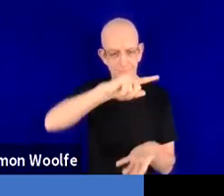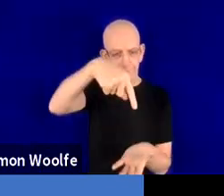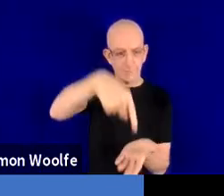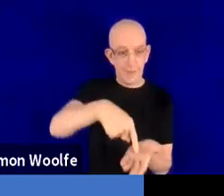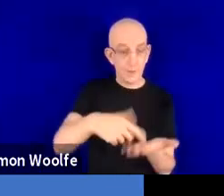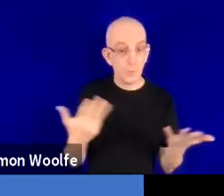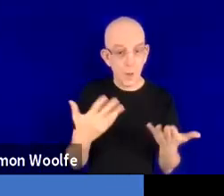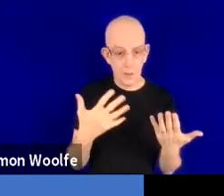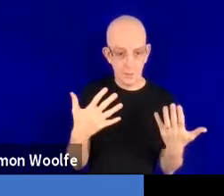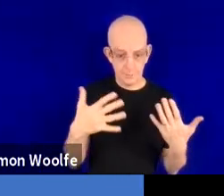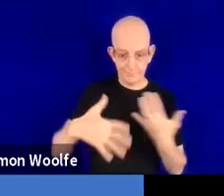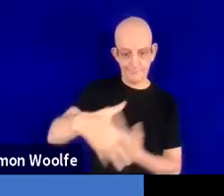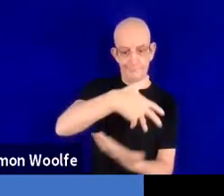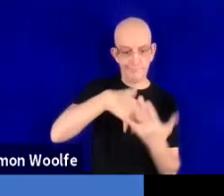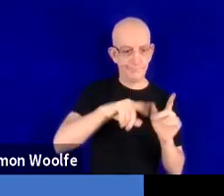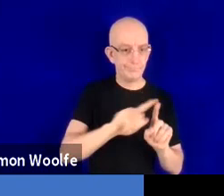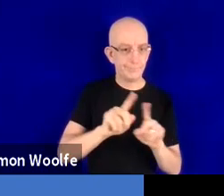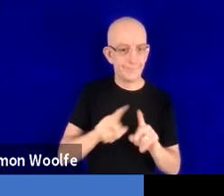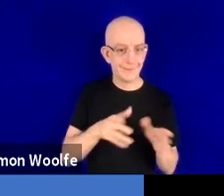What about other kind of non-disability specific schemes?